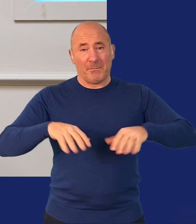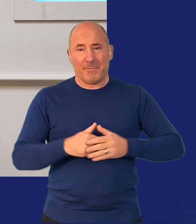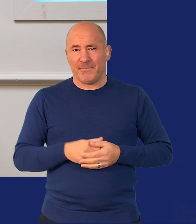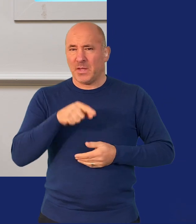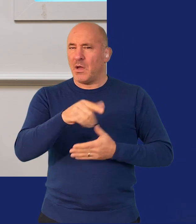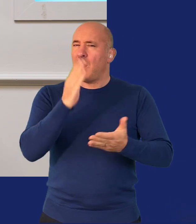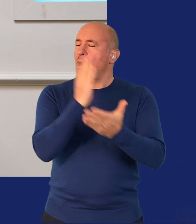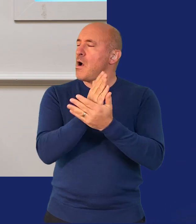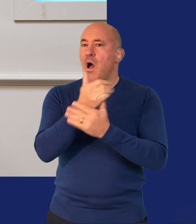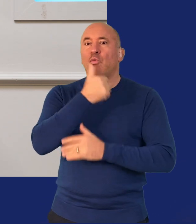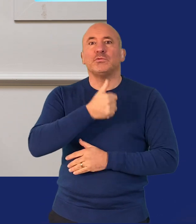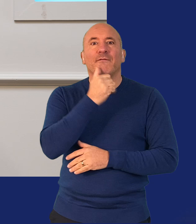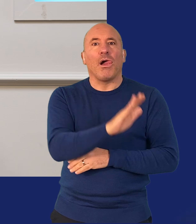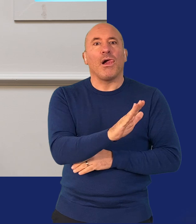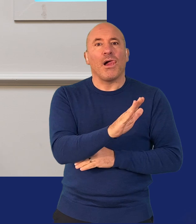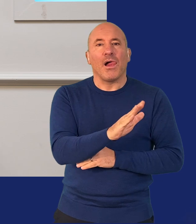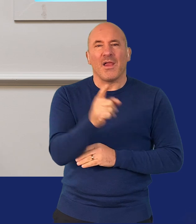I'm forever taking it off the shelf and checking things.